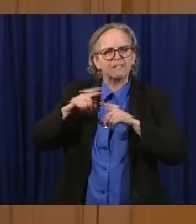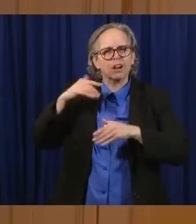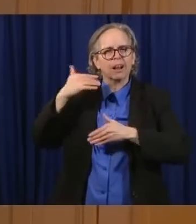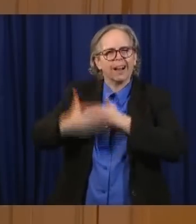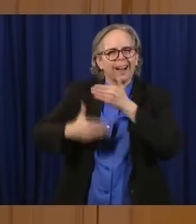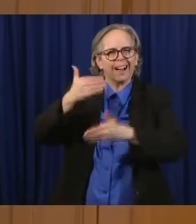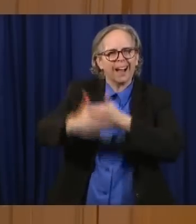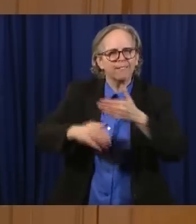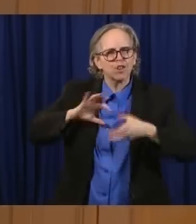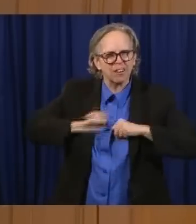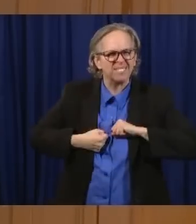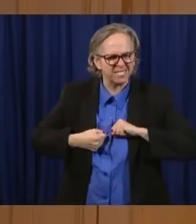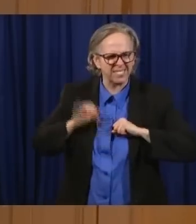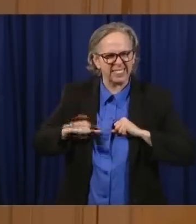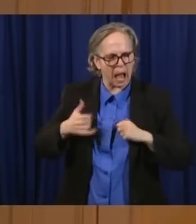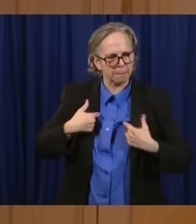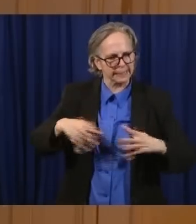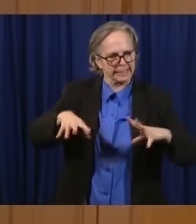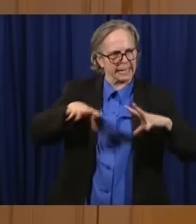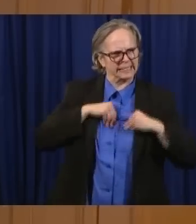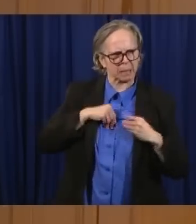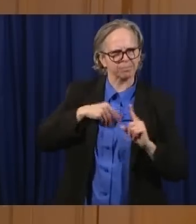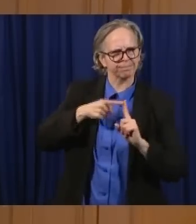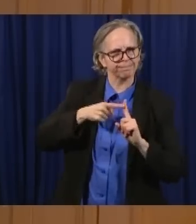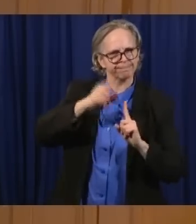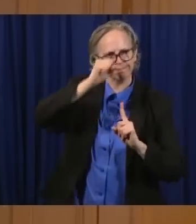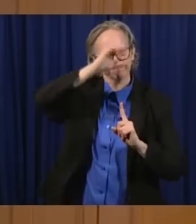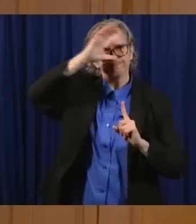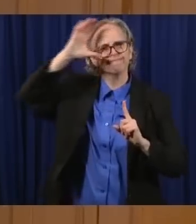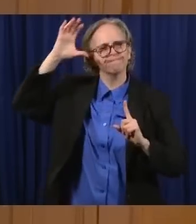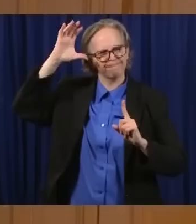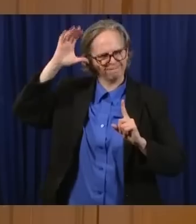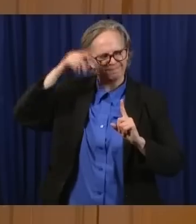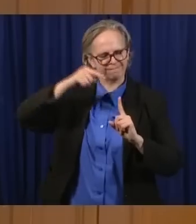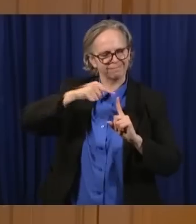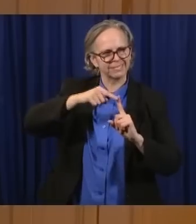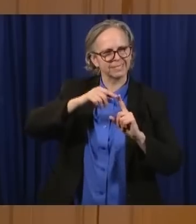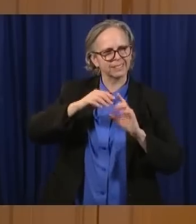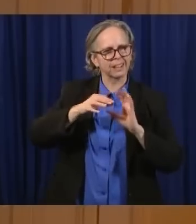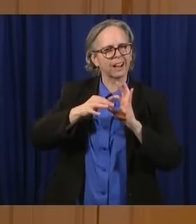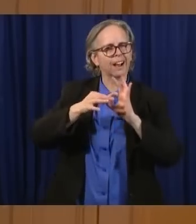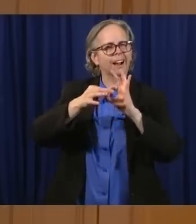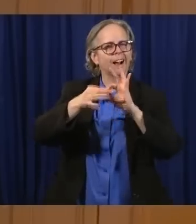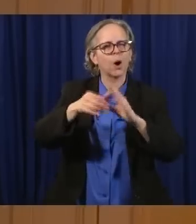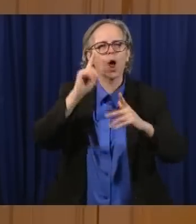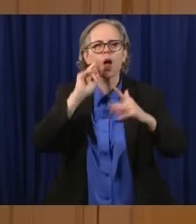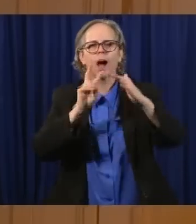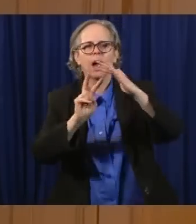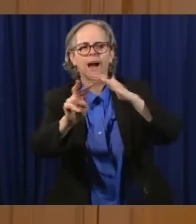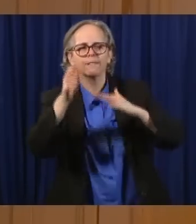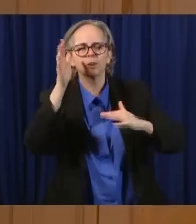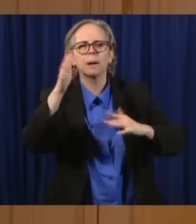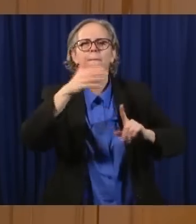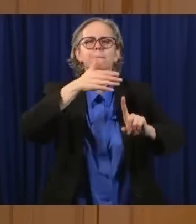IT ISN'T TRUE. I GET A LITTLE DOWN AND I COME TO ACCEPTANCE.